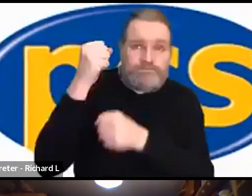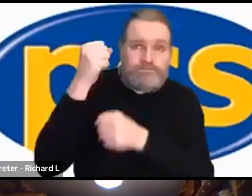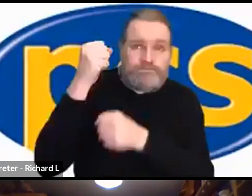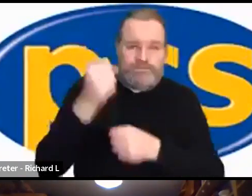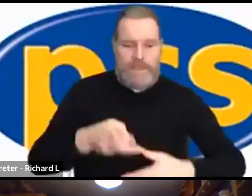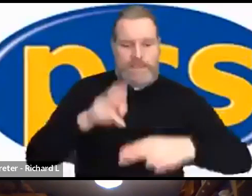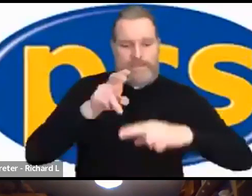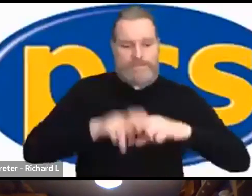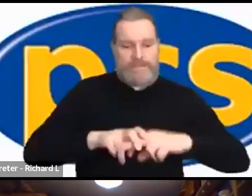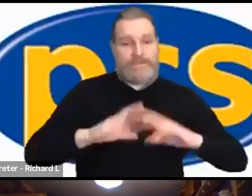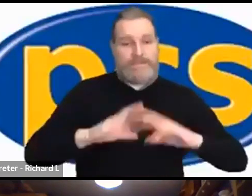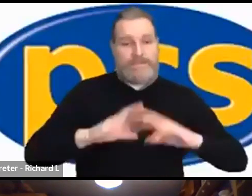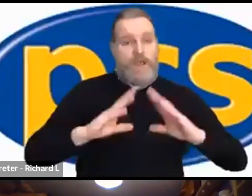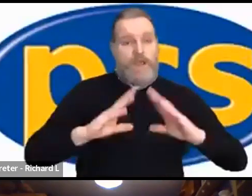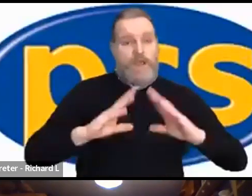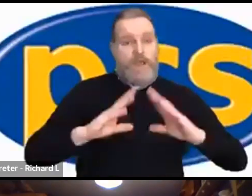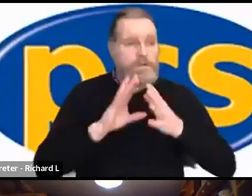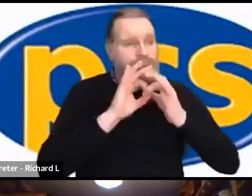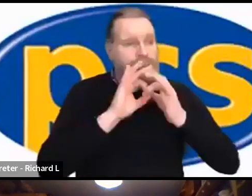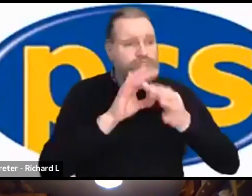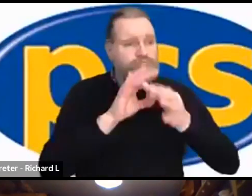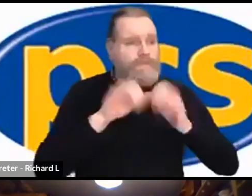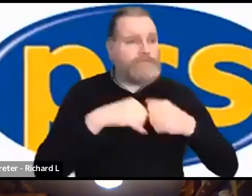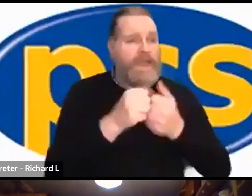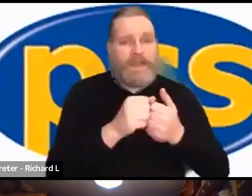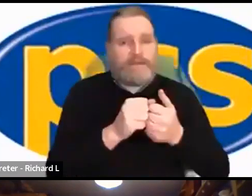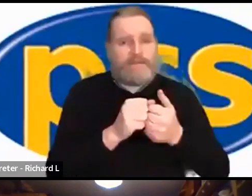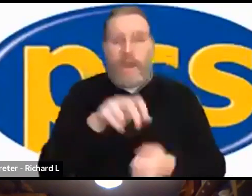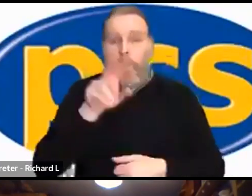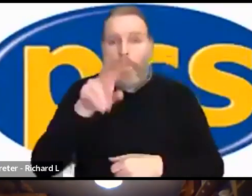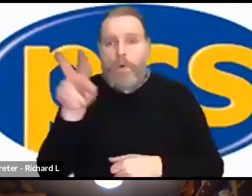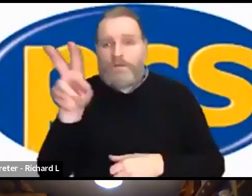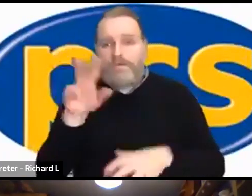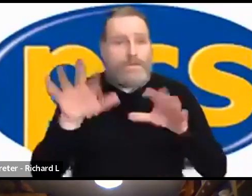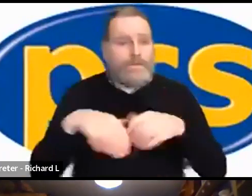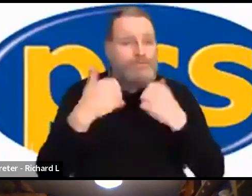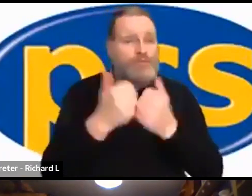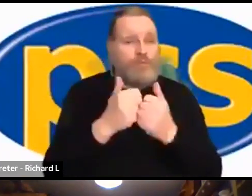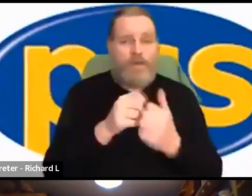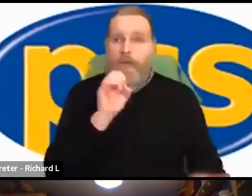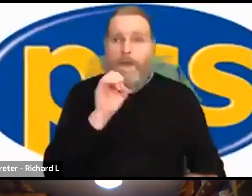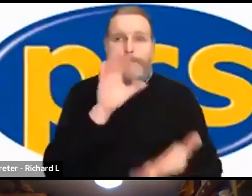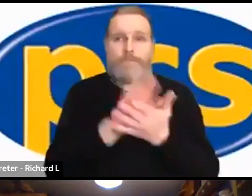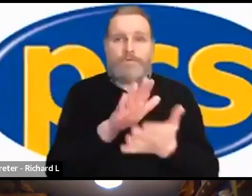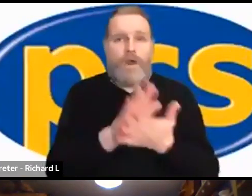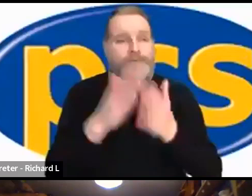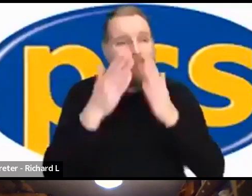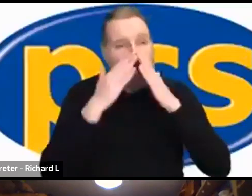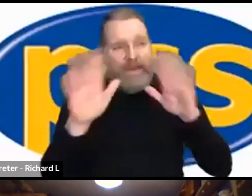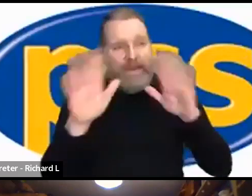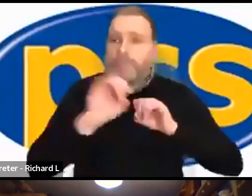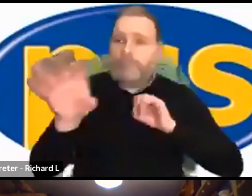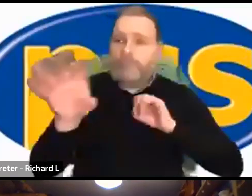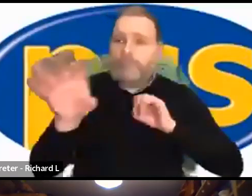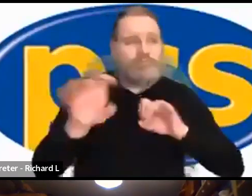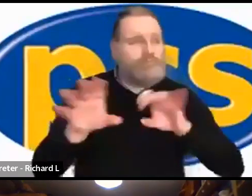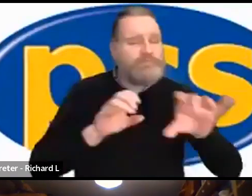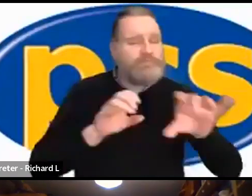it, pick it, join a rally. rally, sits at home, connect with your friends, do Whatsapp groups post pictures on Facebook and different social media